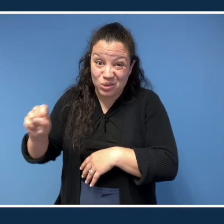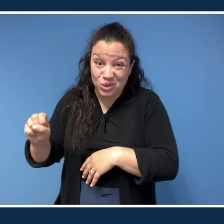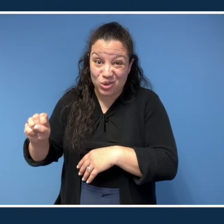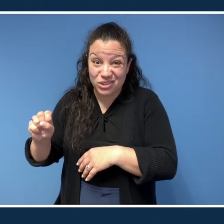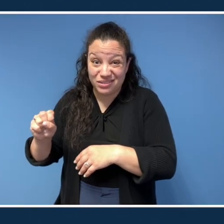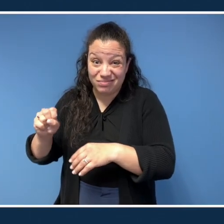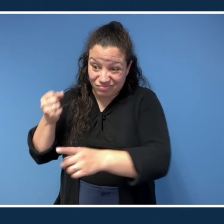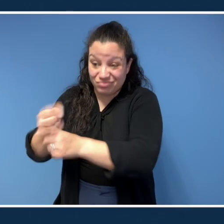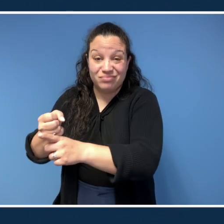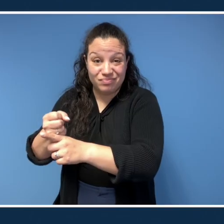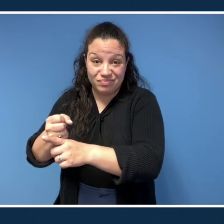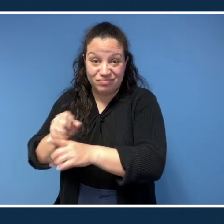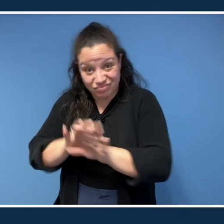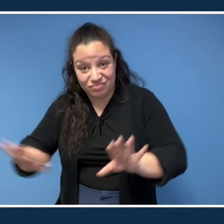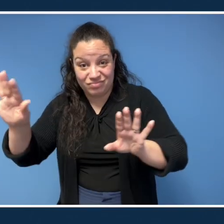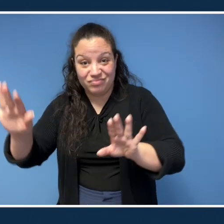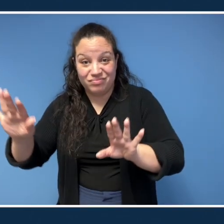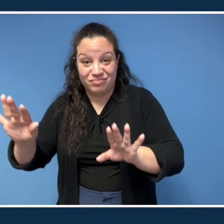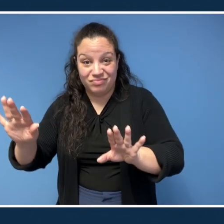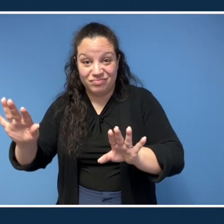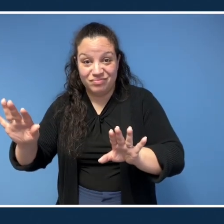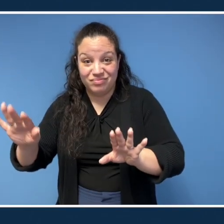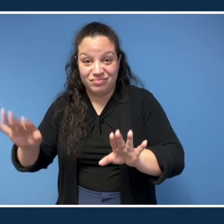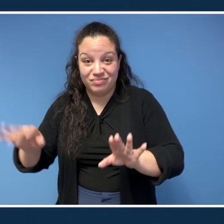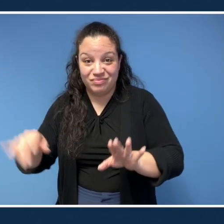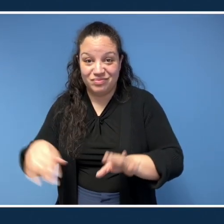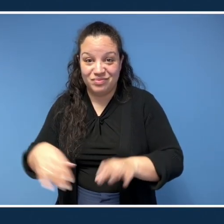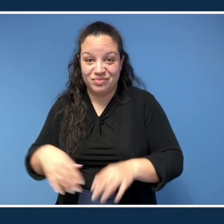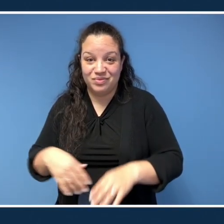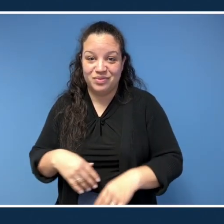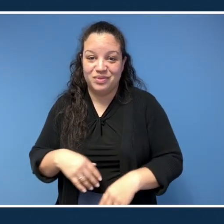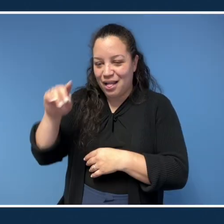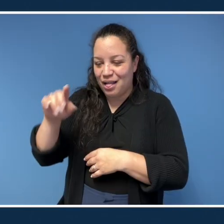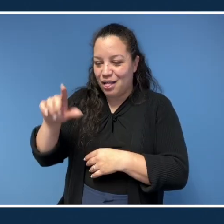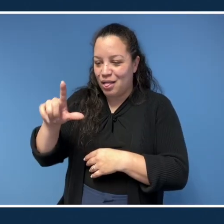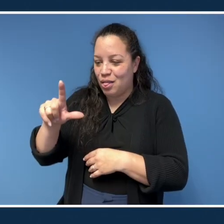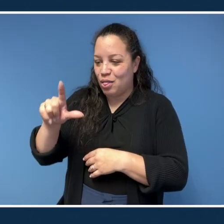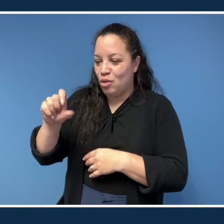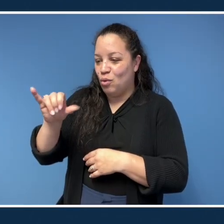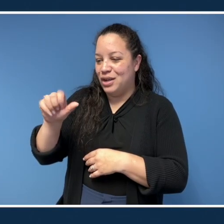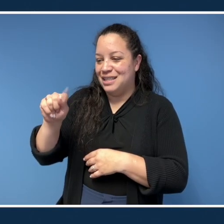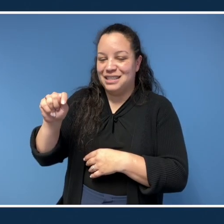Thank you, Shawn. Loyalists Connections. Check it out, Shawn. Let's dig into our topic for today and